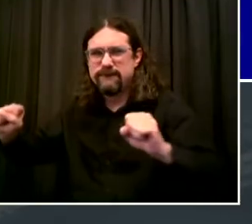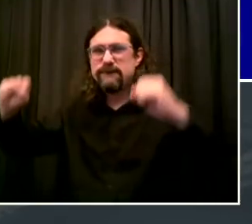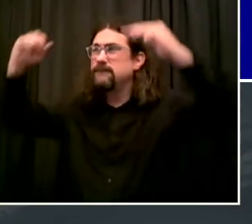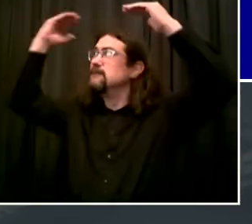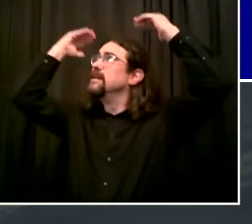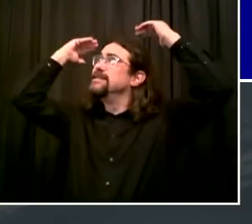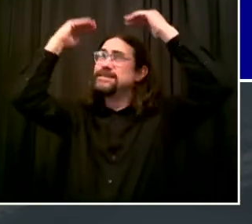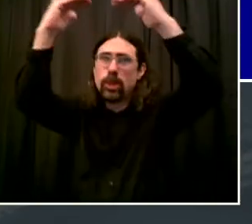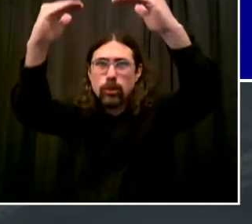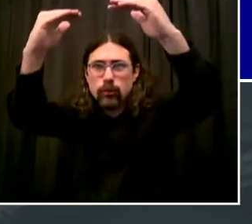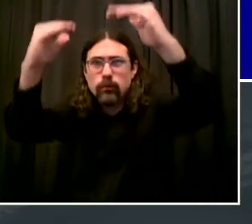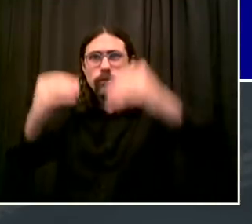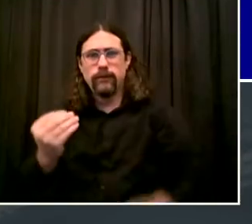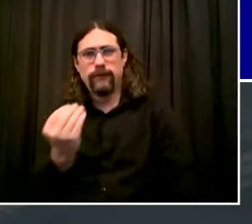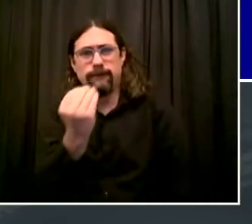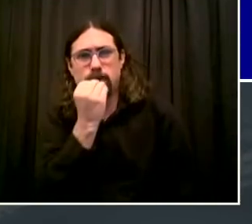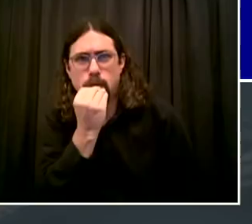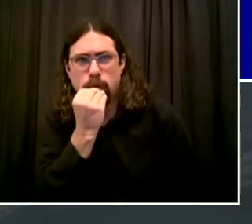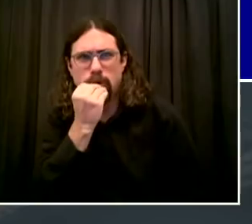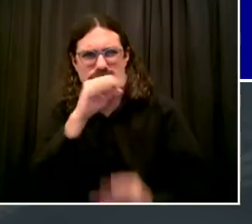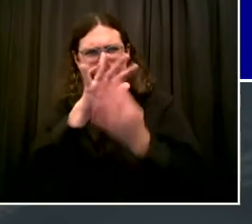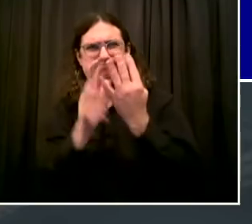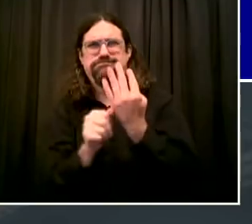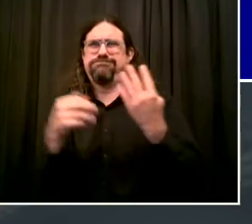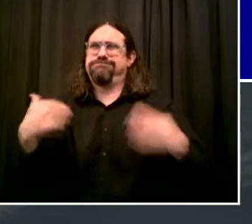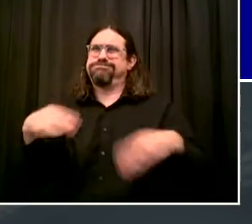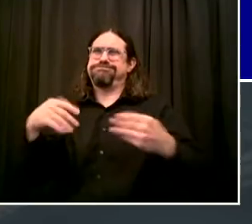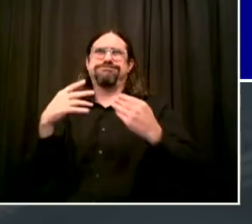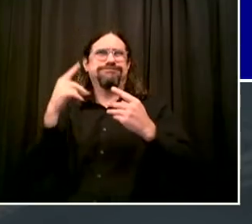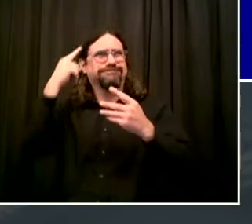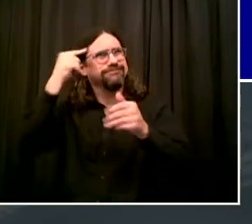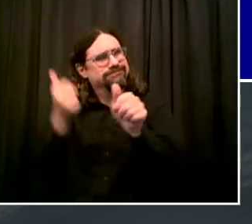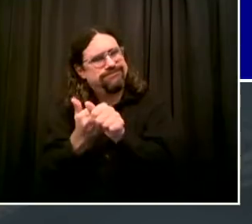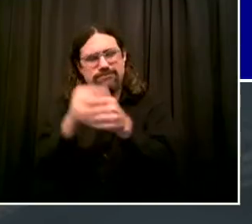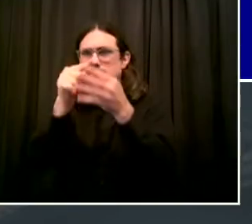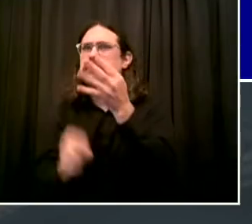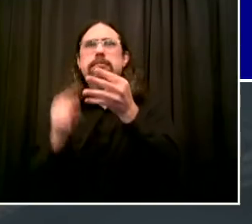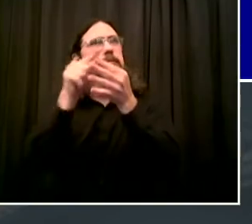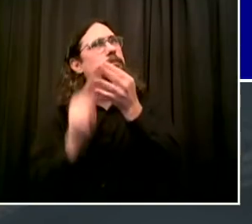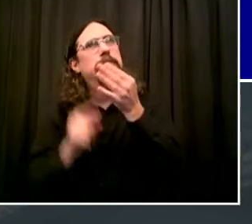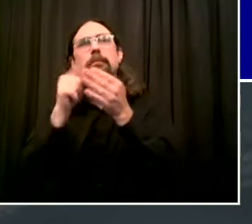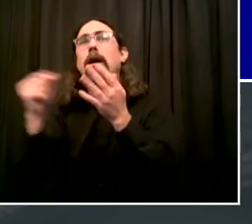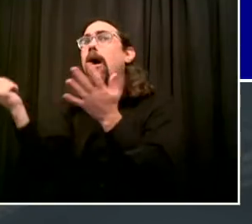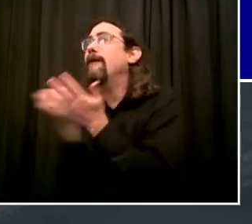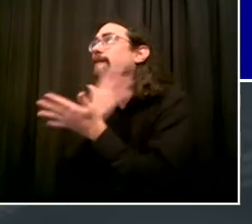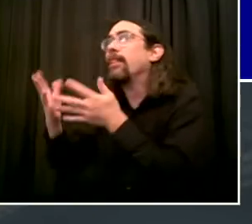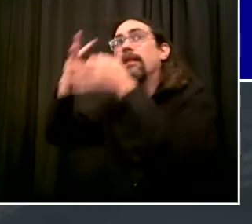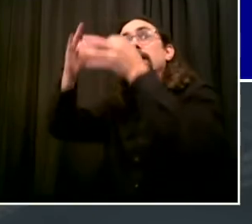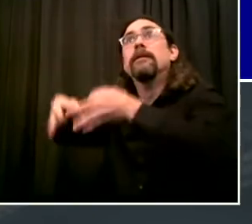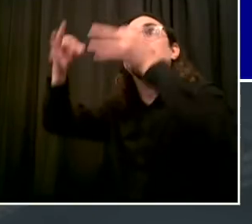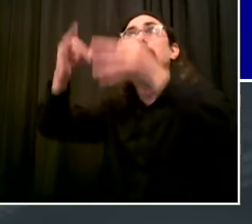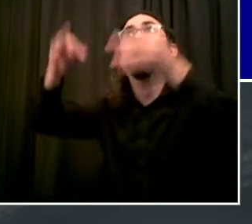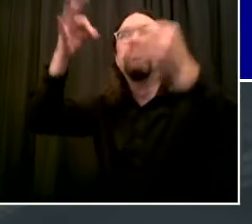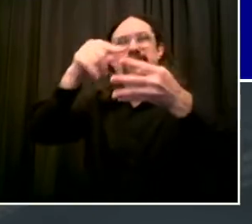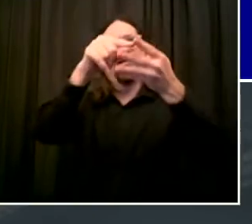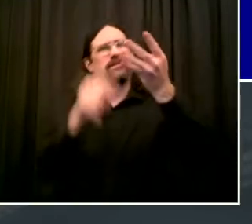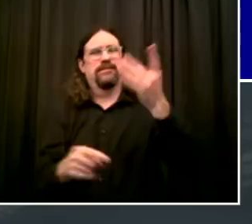KEEP A ROOF OVER YOUR HEAD AND KEEPING FOOD ON UYOR TABLE.